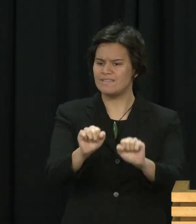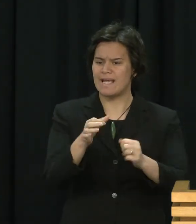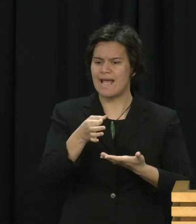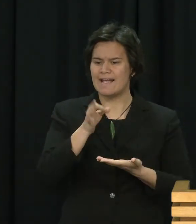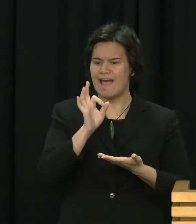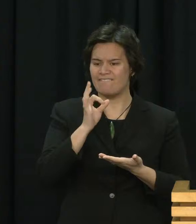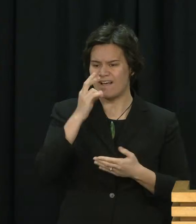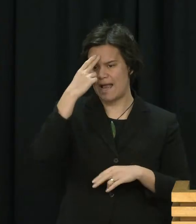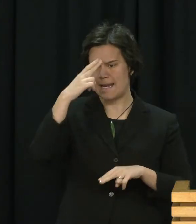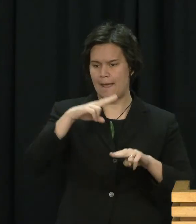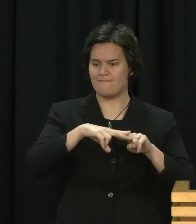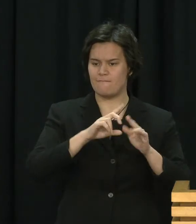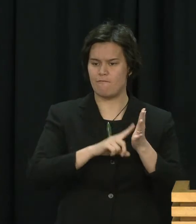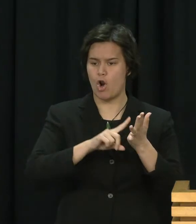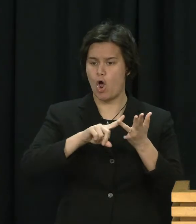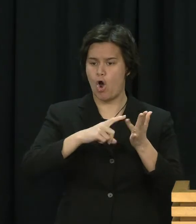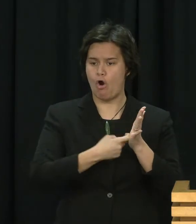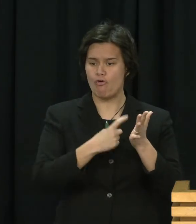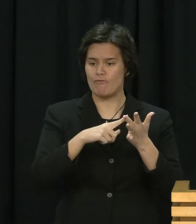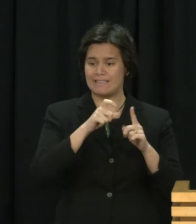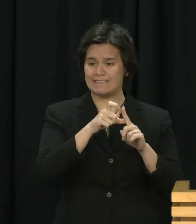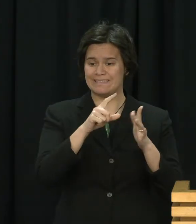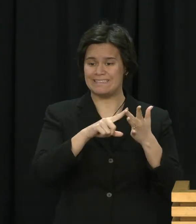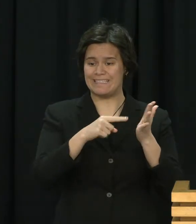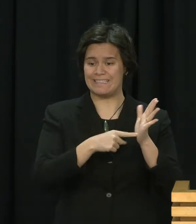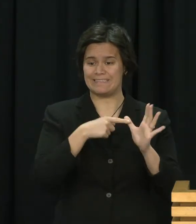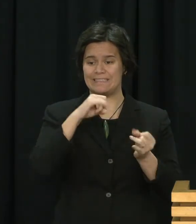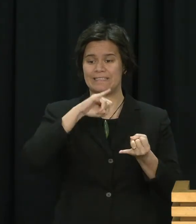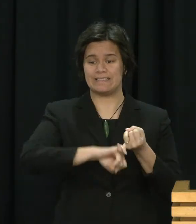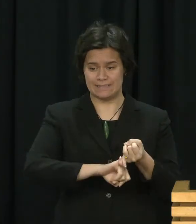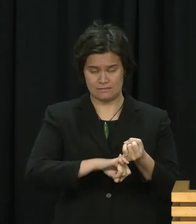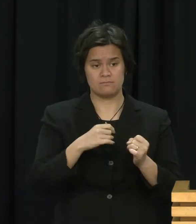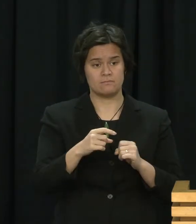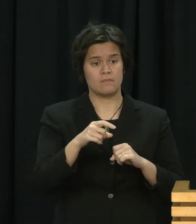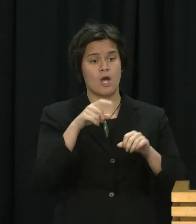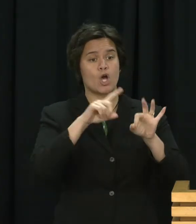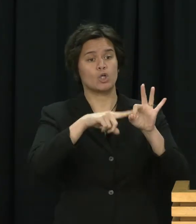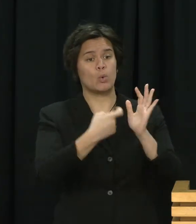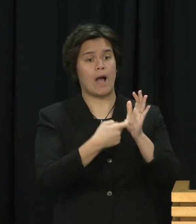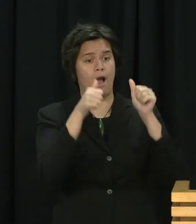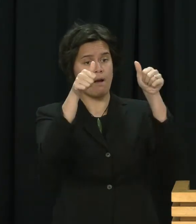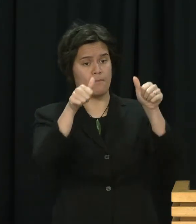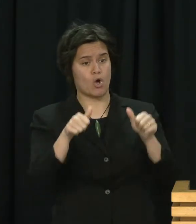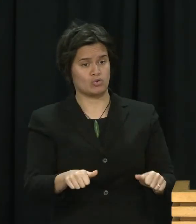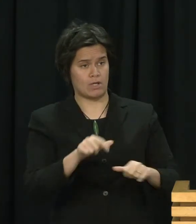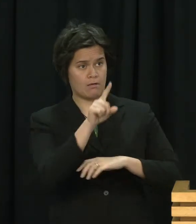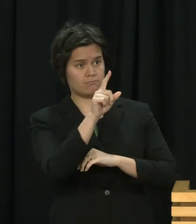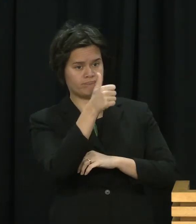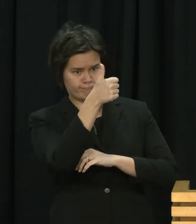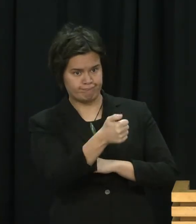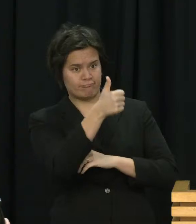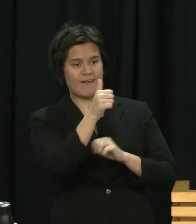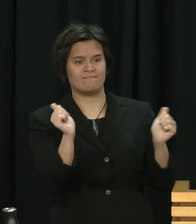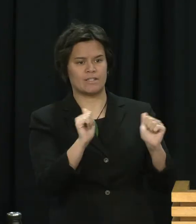We've spoken to a close contact that scanned in at a venue of concern who hasn't